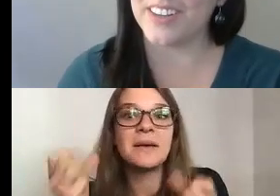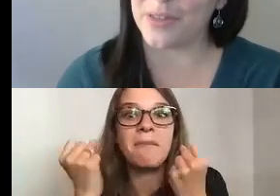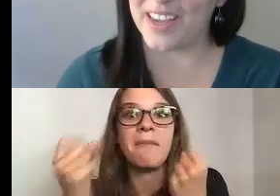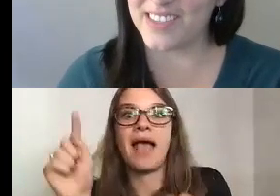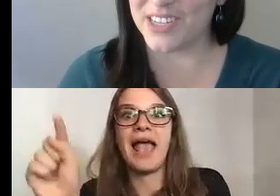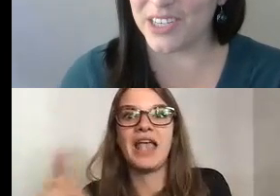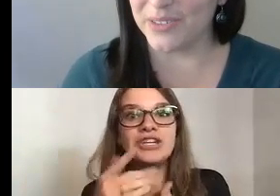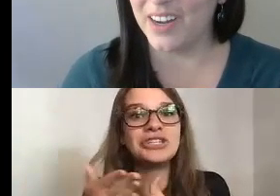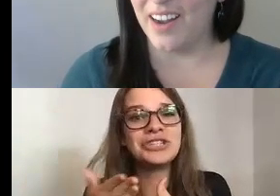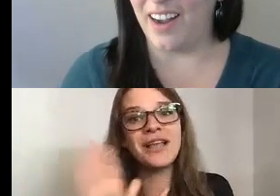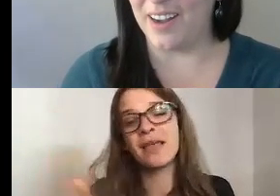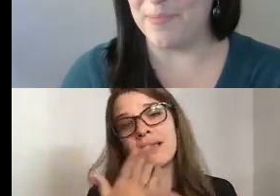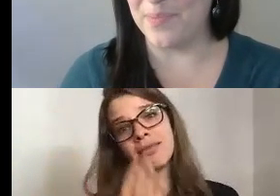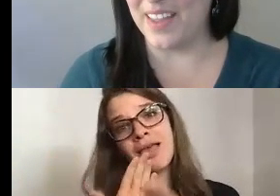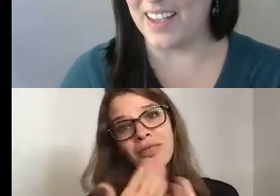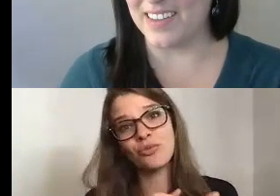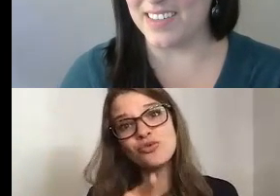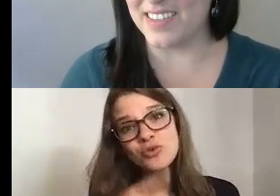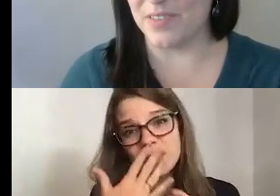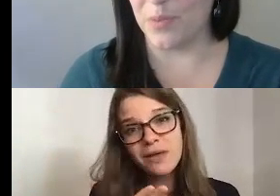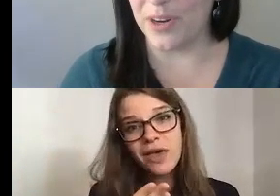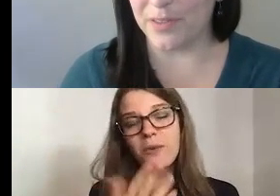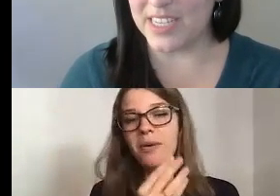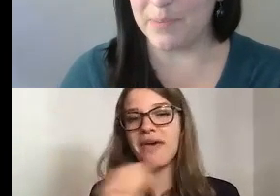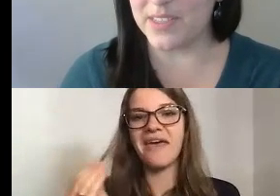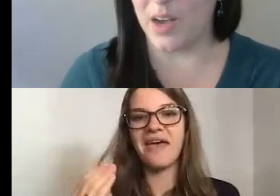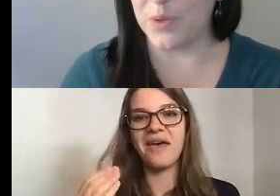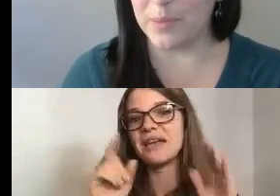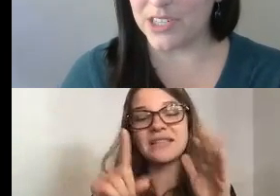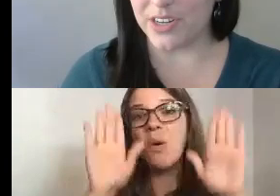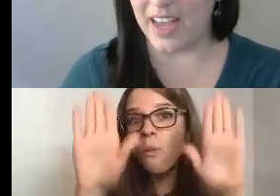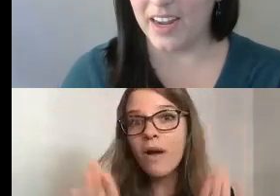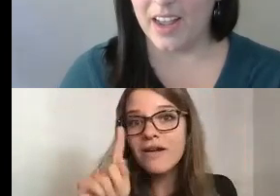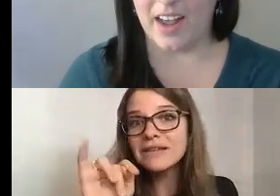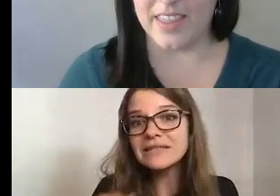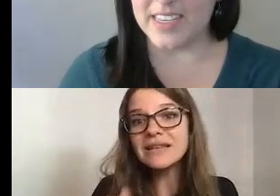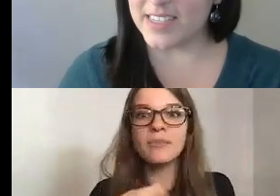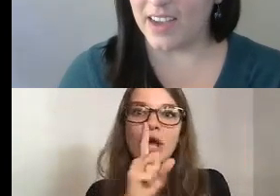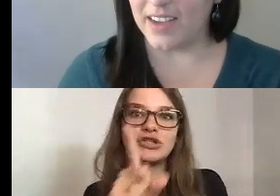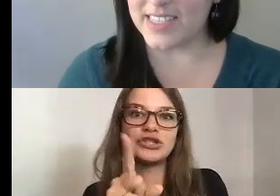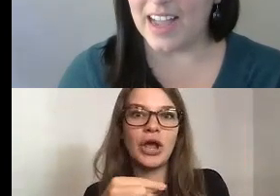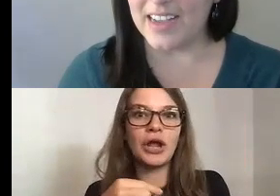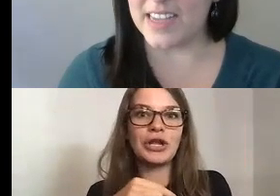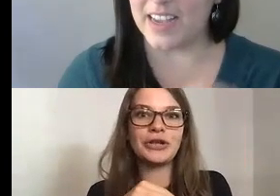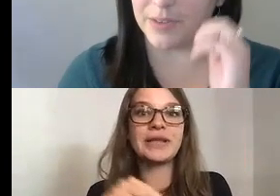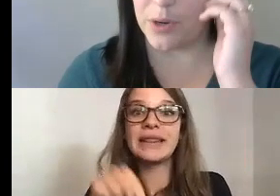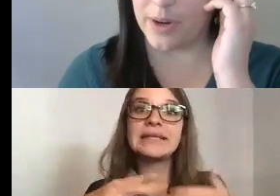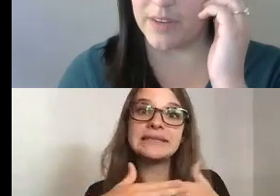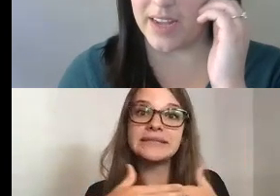sharing their thanks to you and wonderful tips we will make sure that these slides and a recording